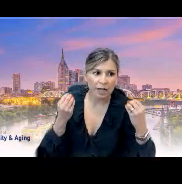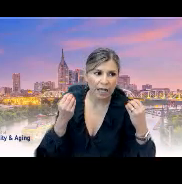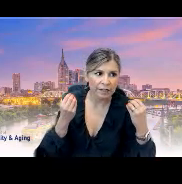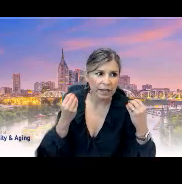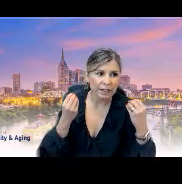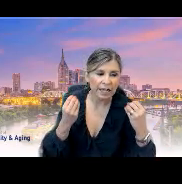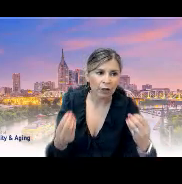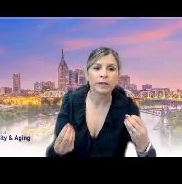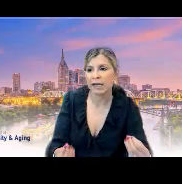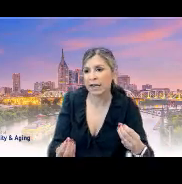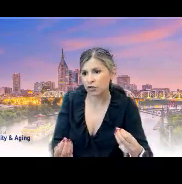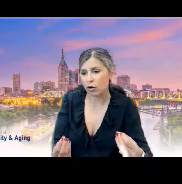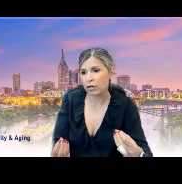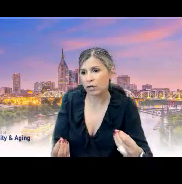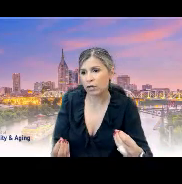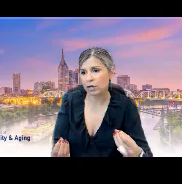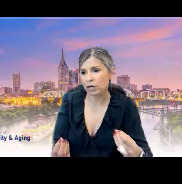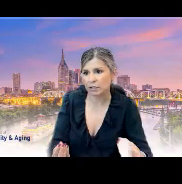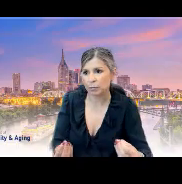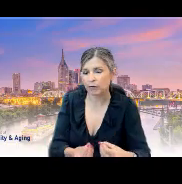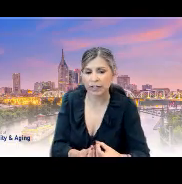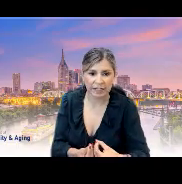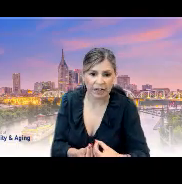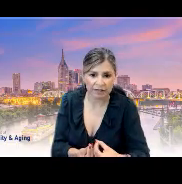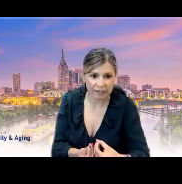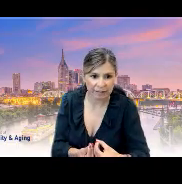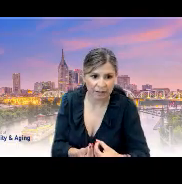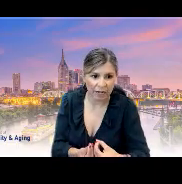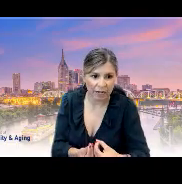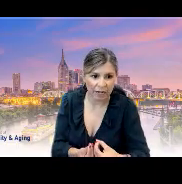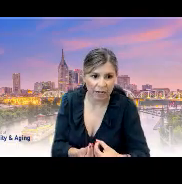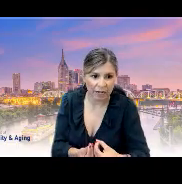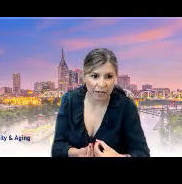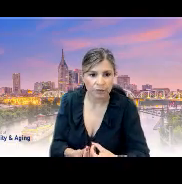and, and, and help engage our communities to prevent that isolate, isolation.